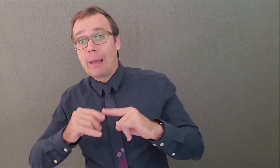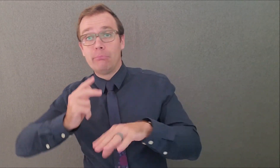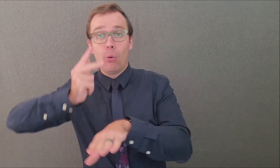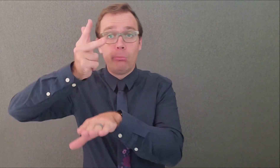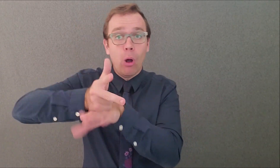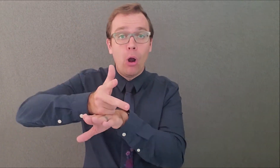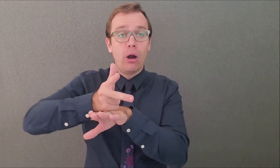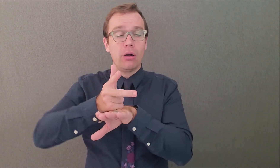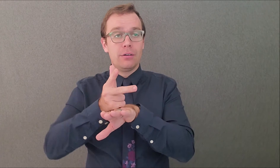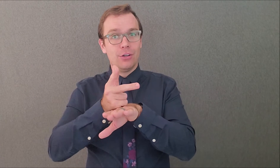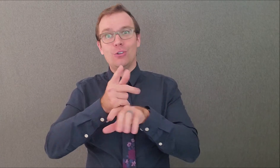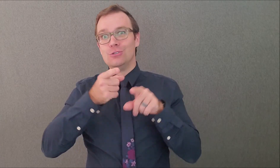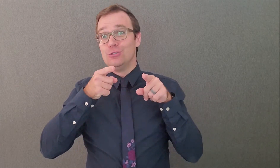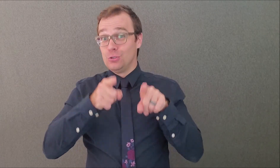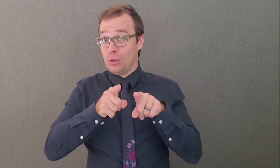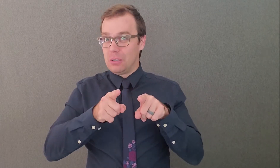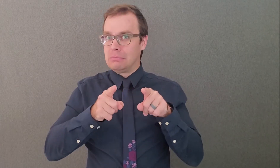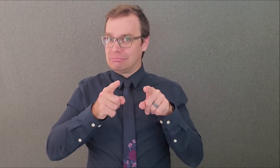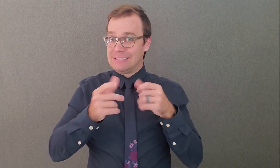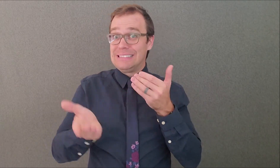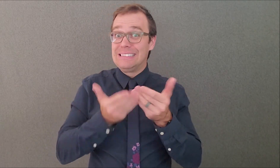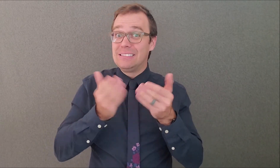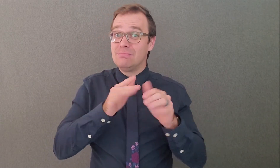particularly during threatening conditions.